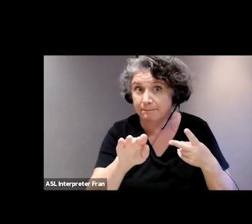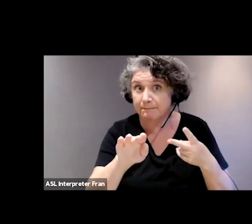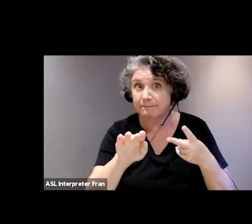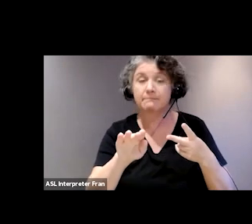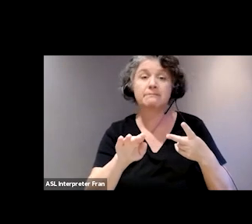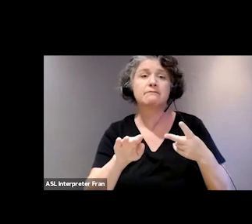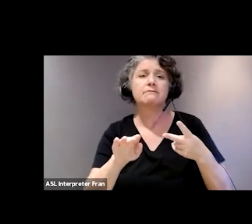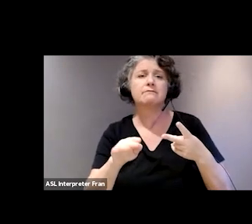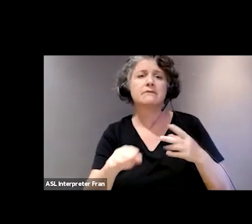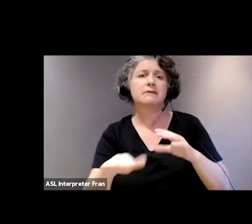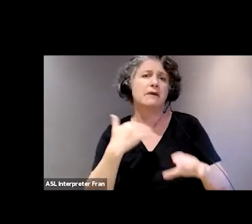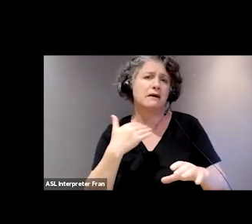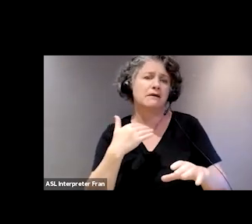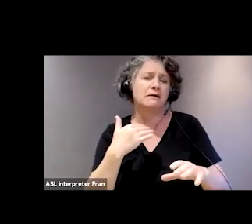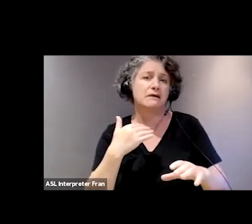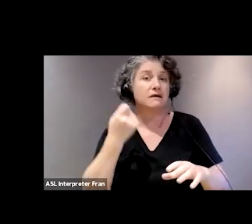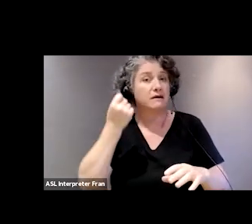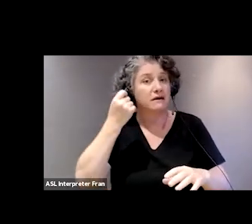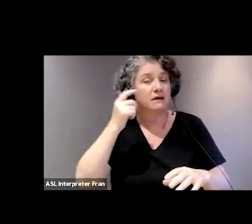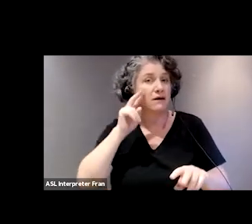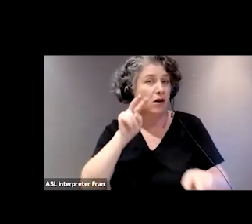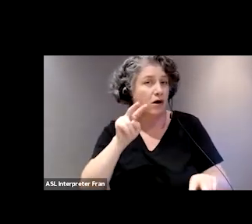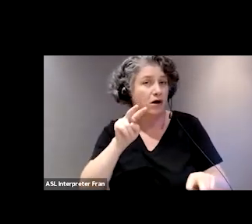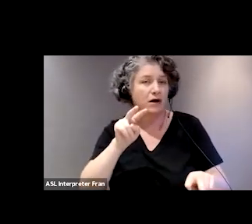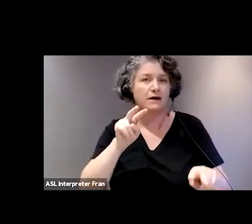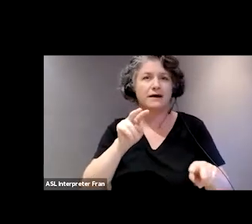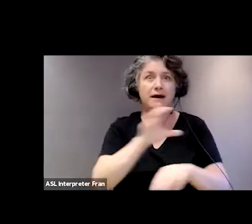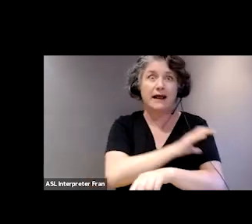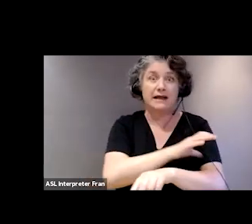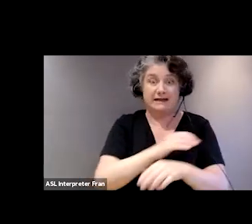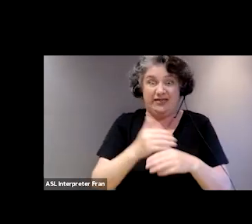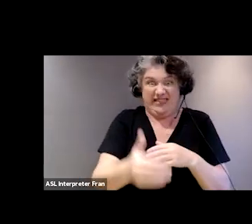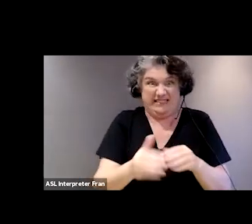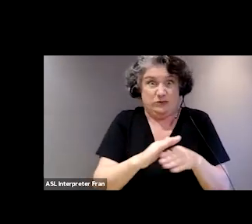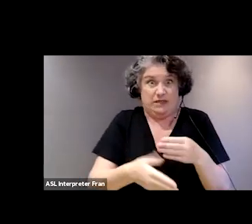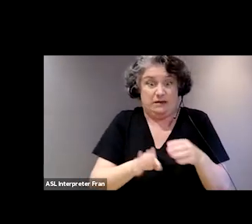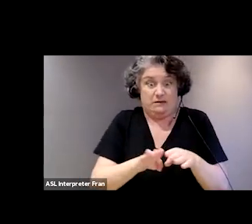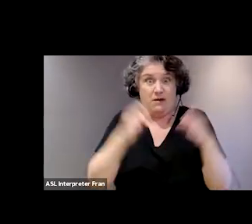John for everything you did today in terms of the proof of vaccines discussion, it is very interesting stuff, very relevant for everybody especially knowing what the